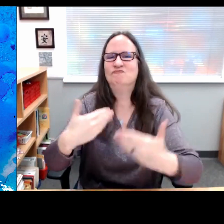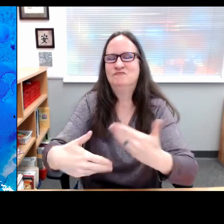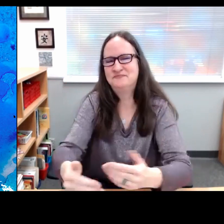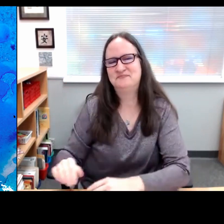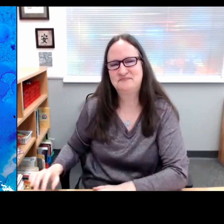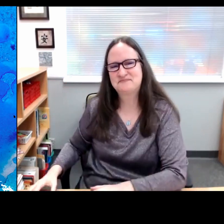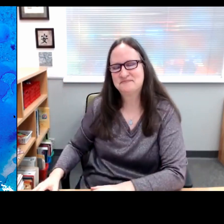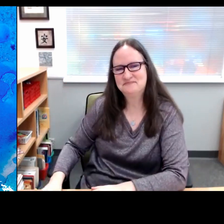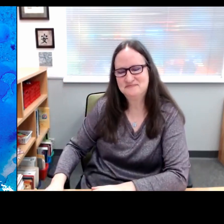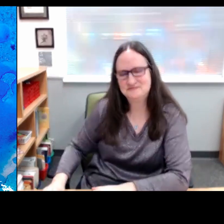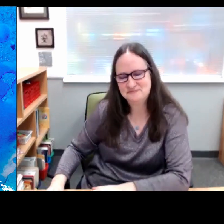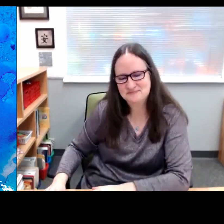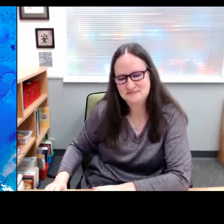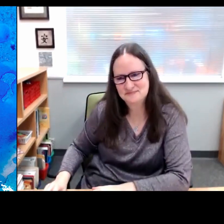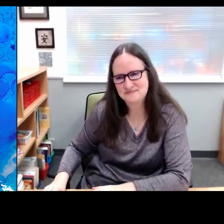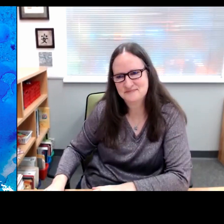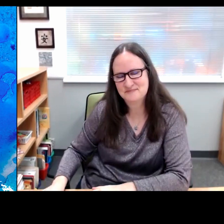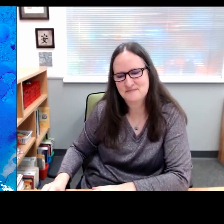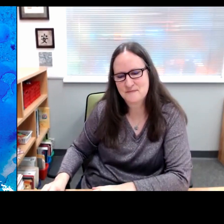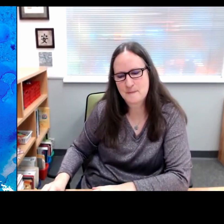that there's going to be support with you all the way throughout.